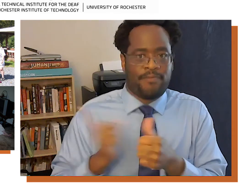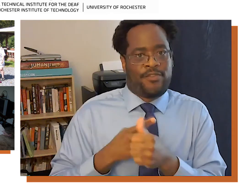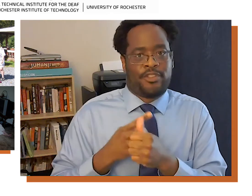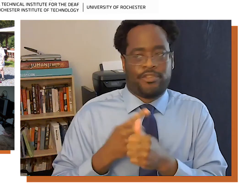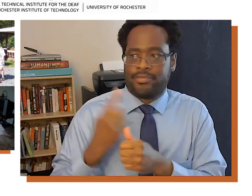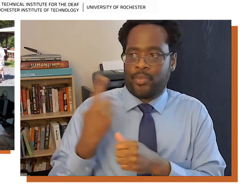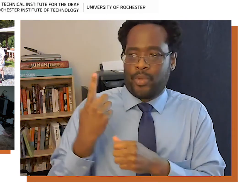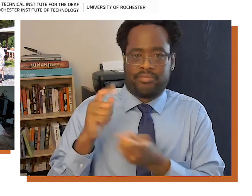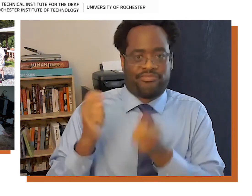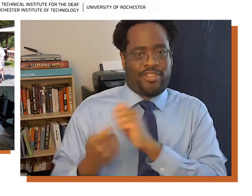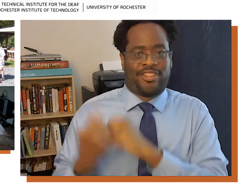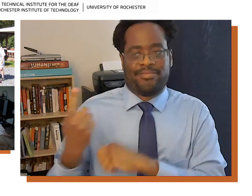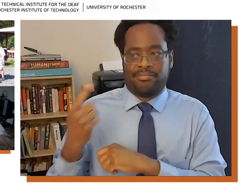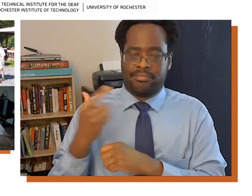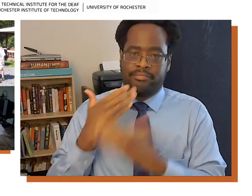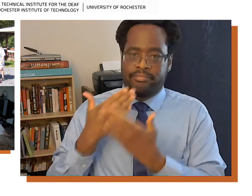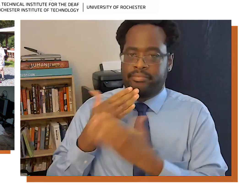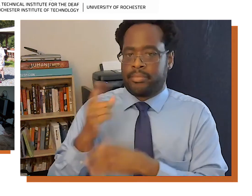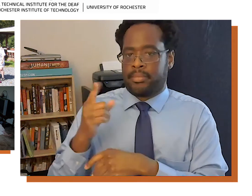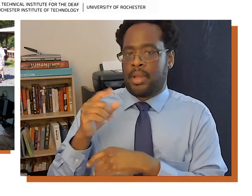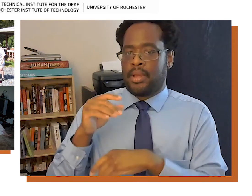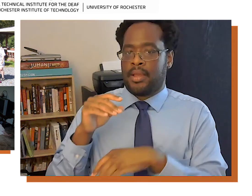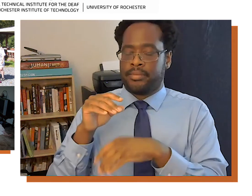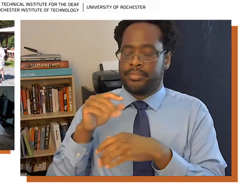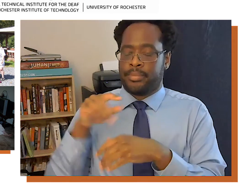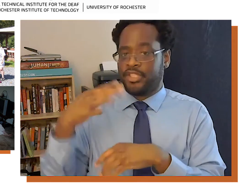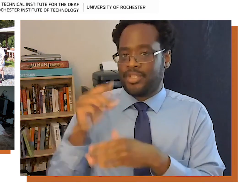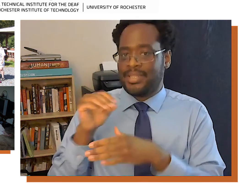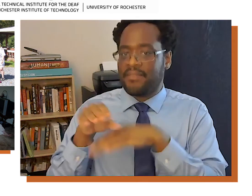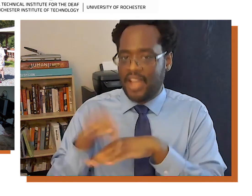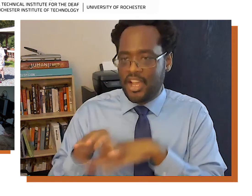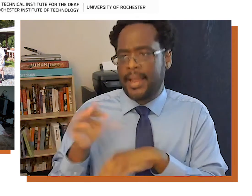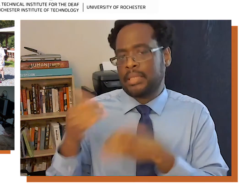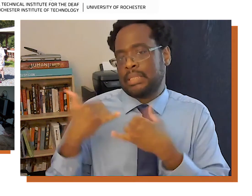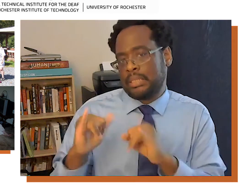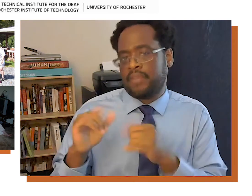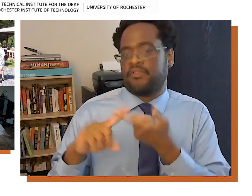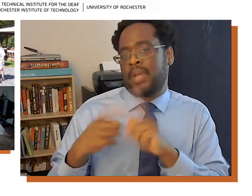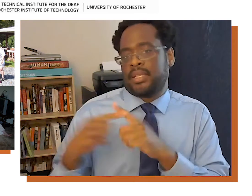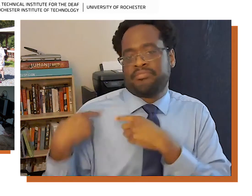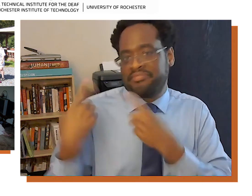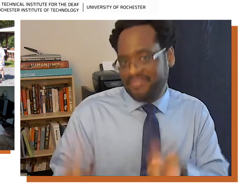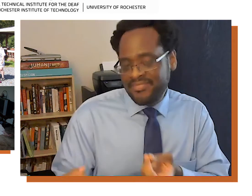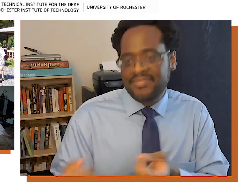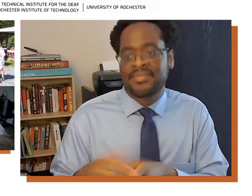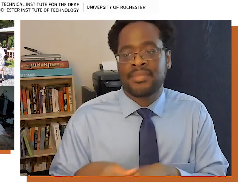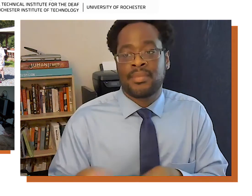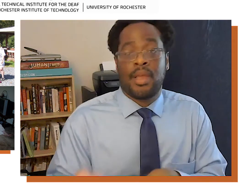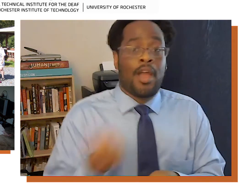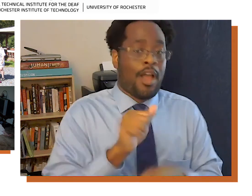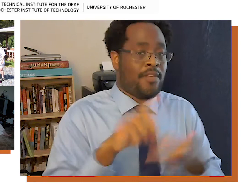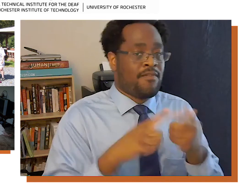and that was one of the first really positive influences. They were one of my PhD advisors